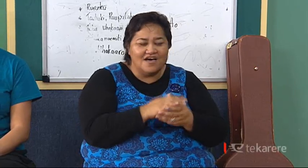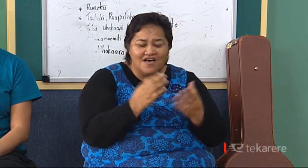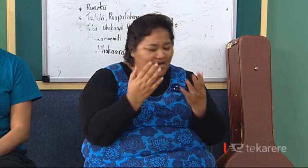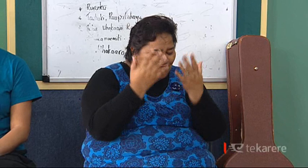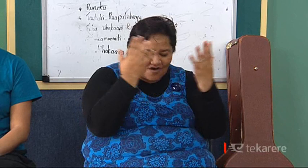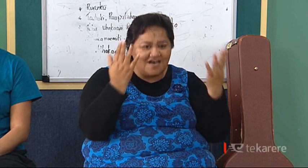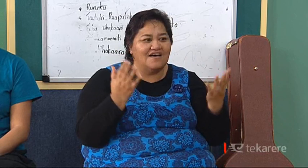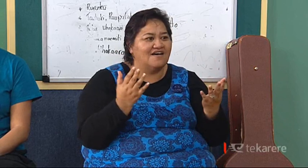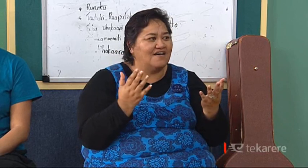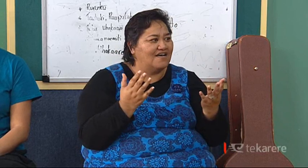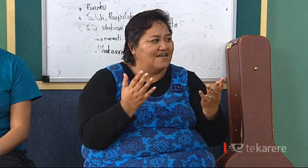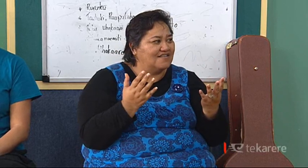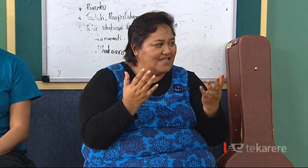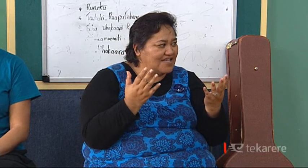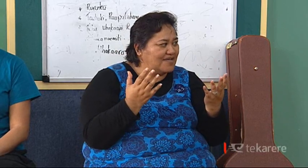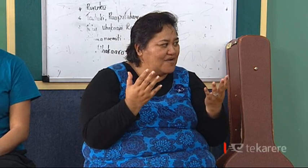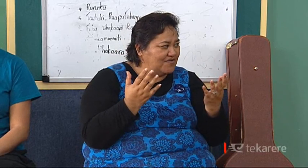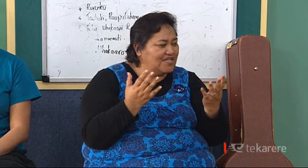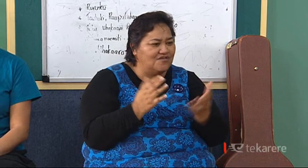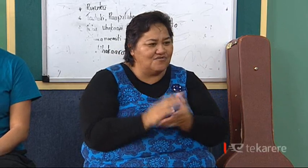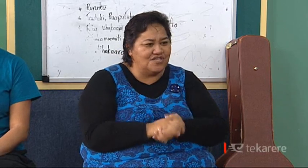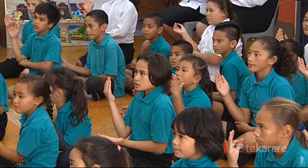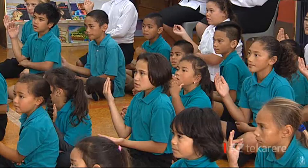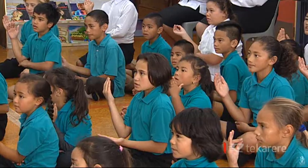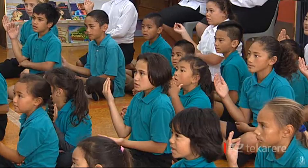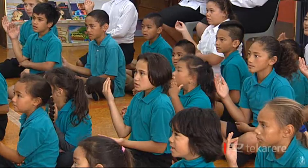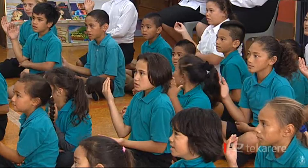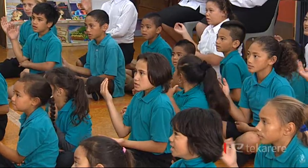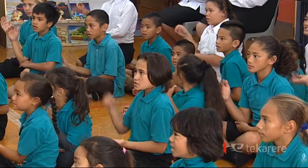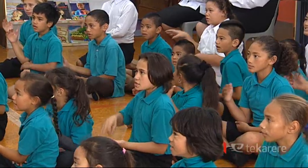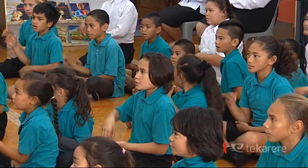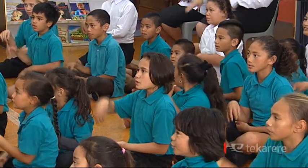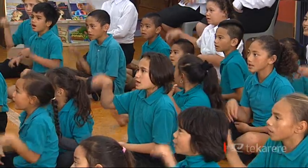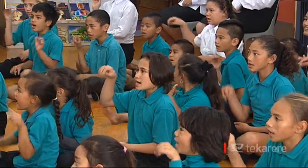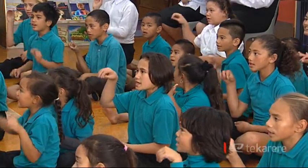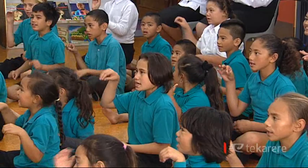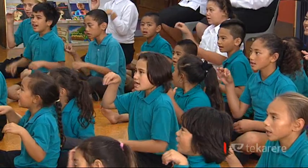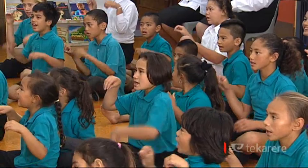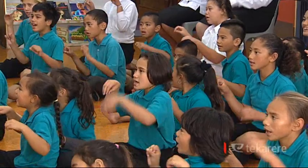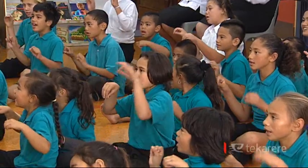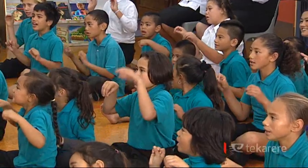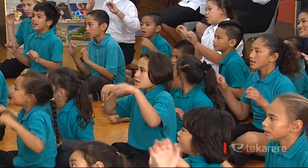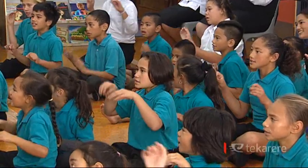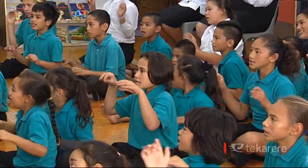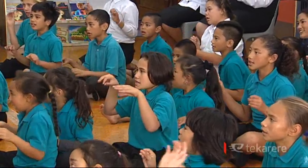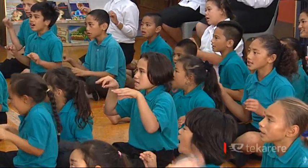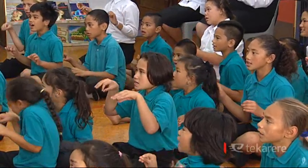who knows about the benefits of being able to sign? In song...